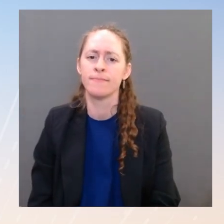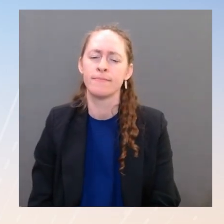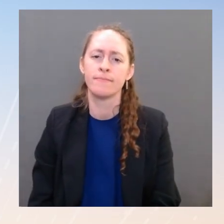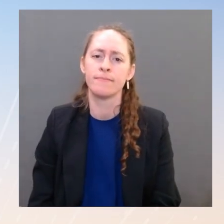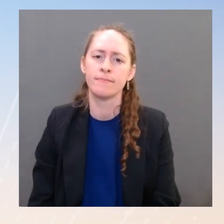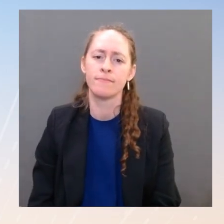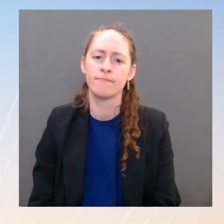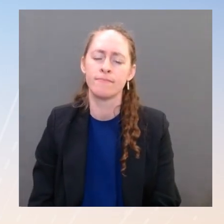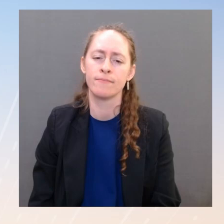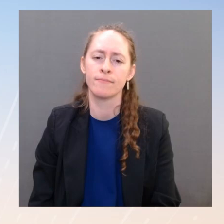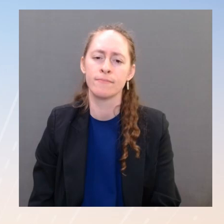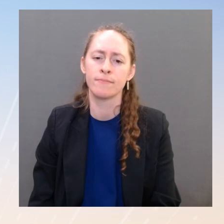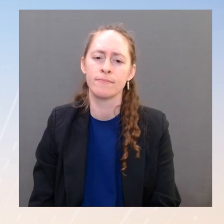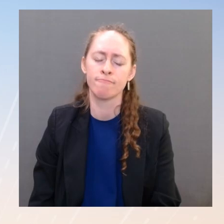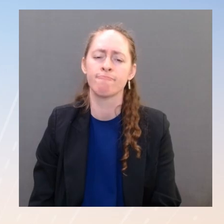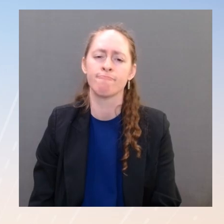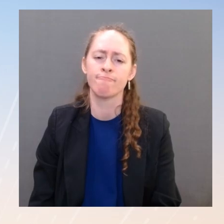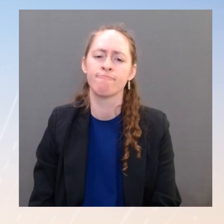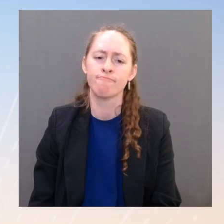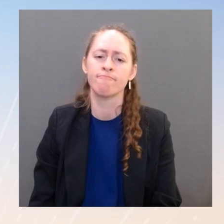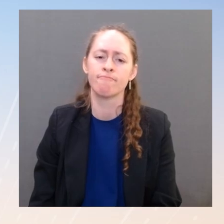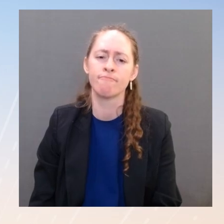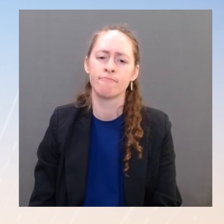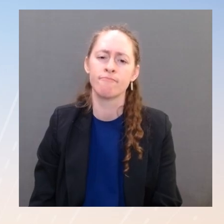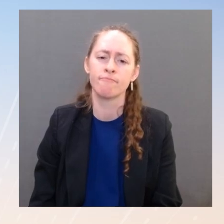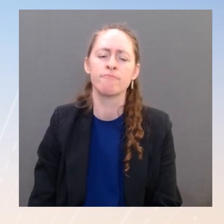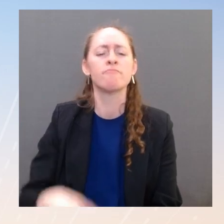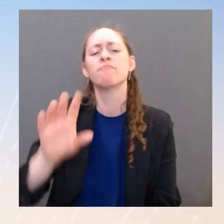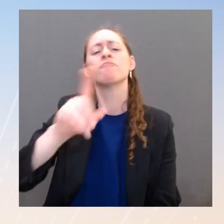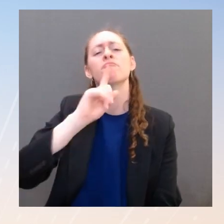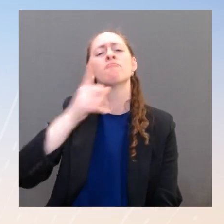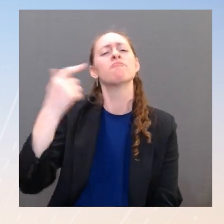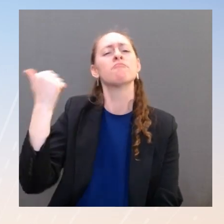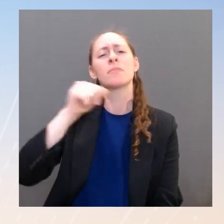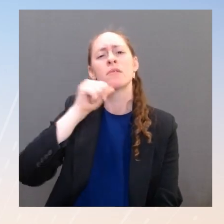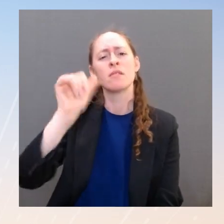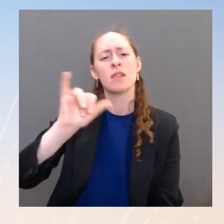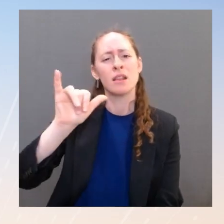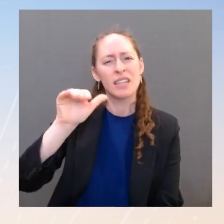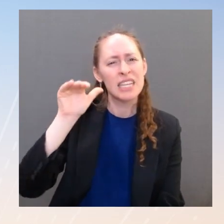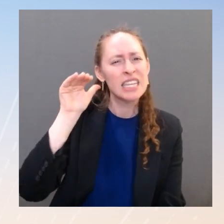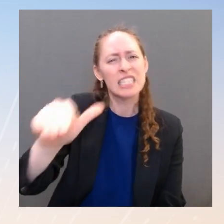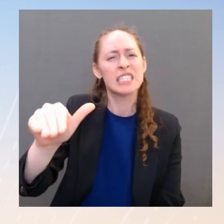It was a conversation that was put together, in part, because of the timeline of the lifting of Title 42